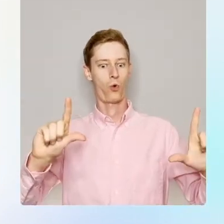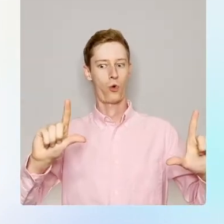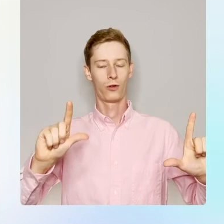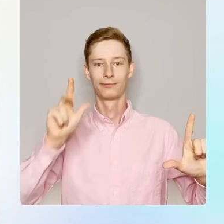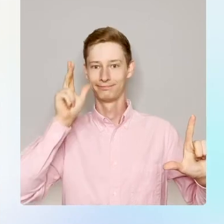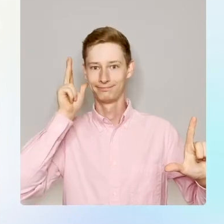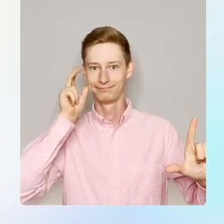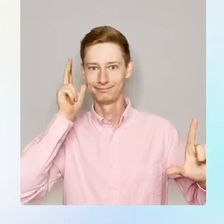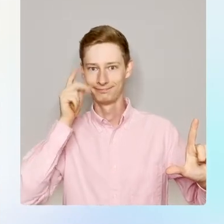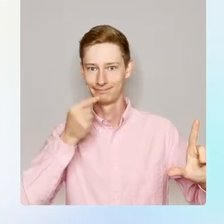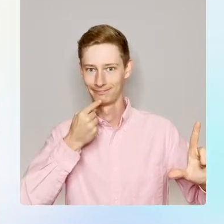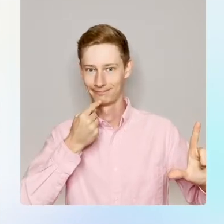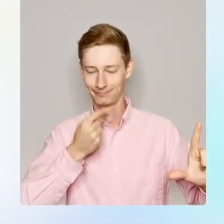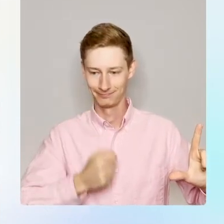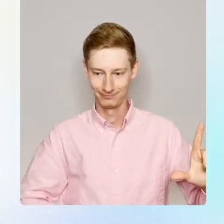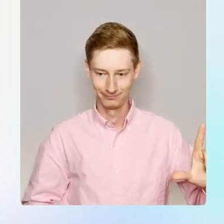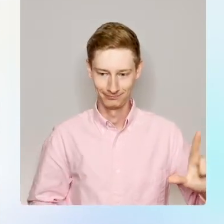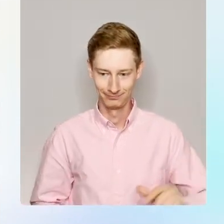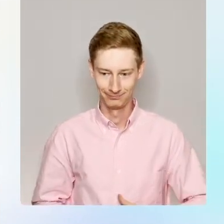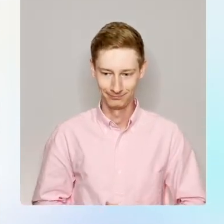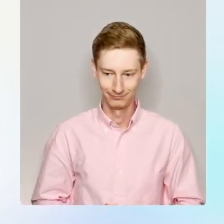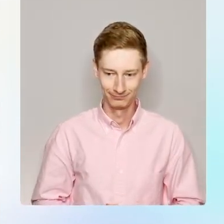(interface chiming)